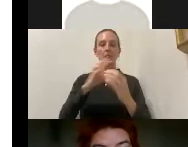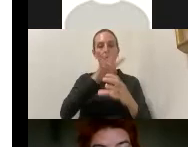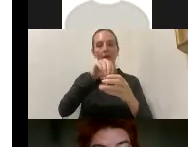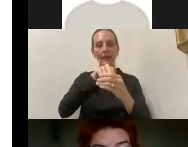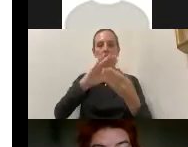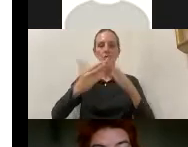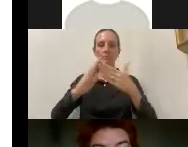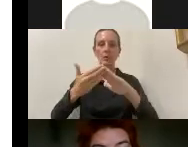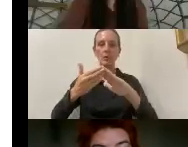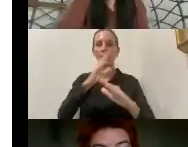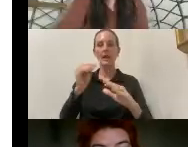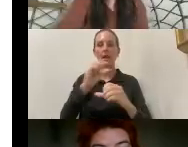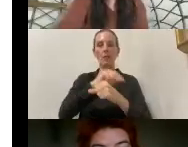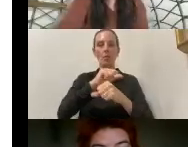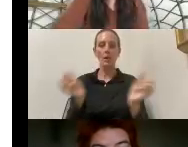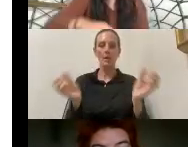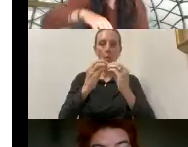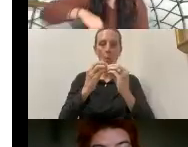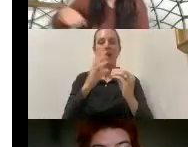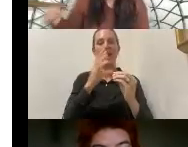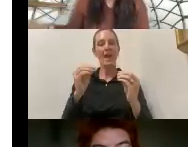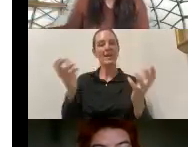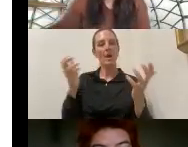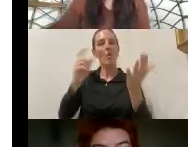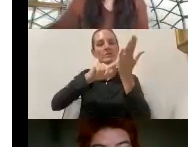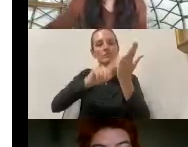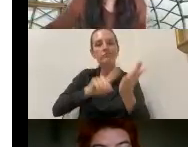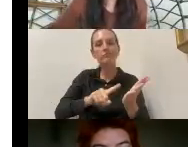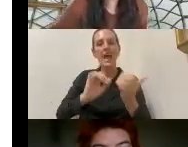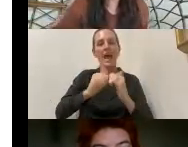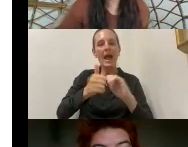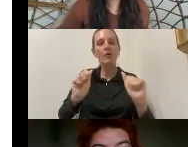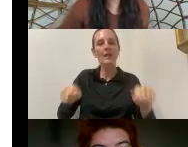I really want to delve into how we can heal together as a community.